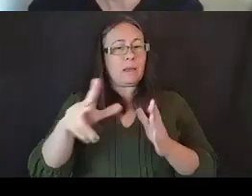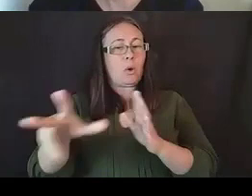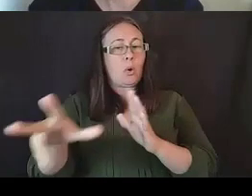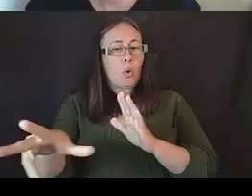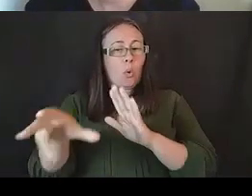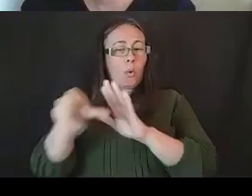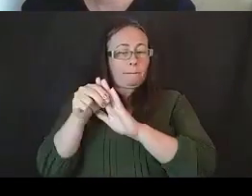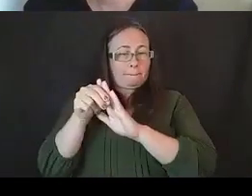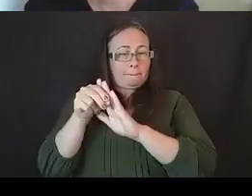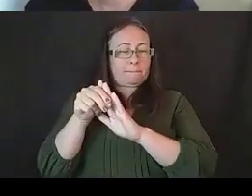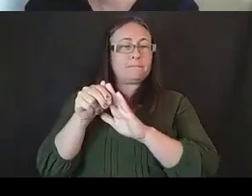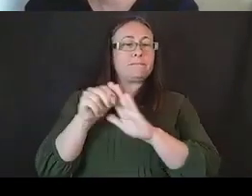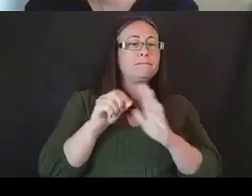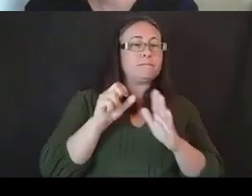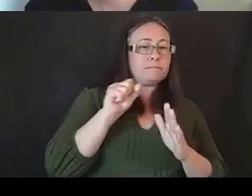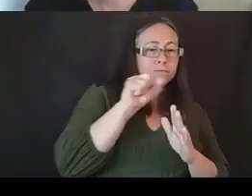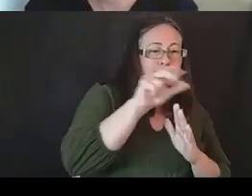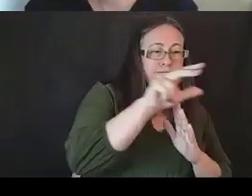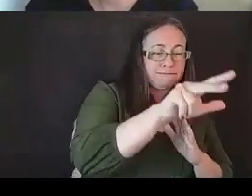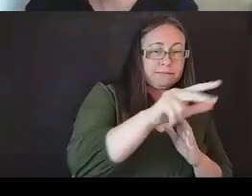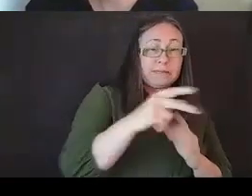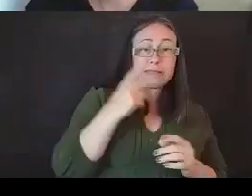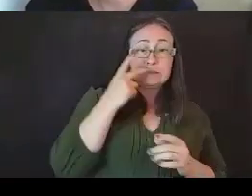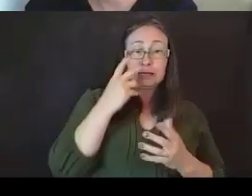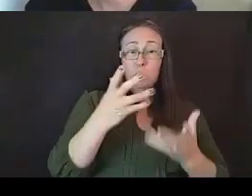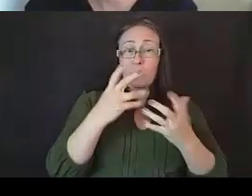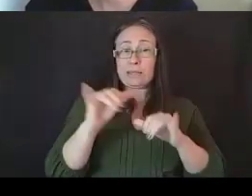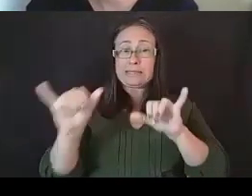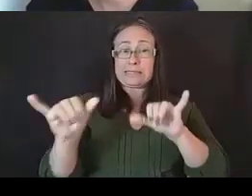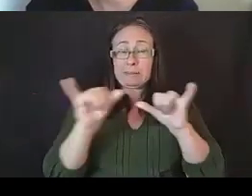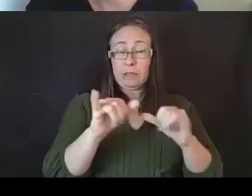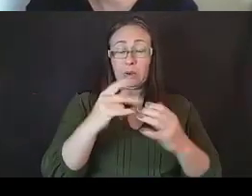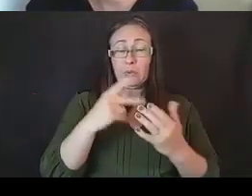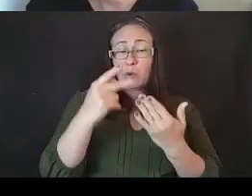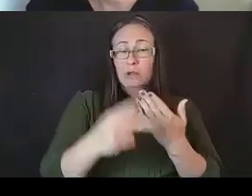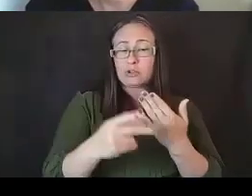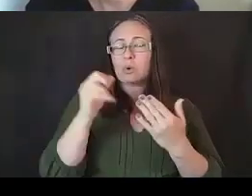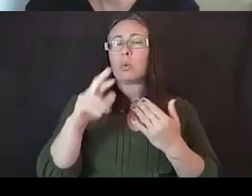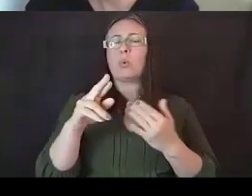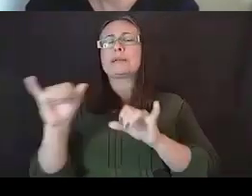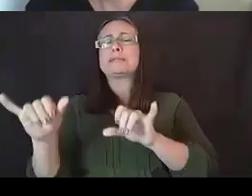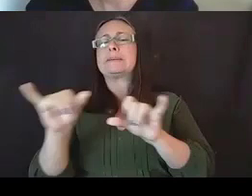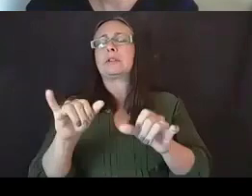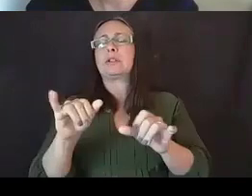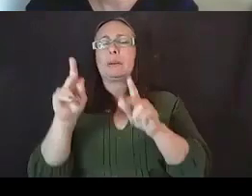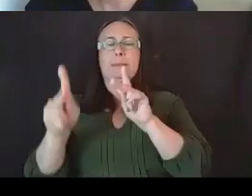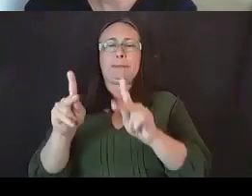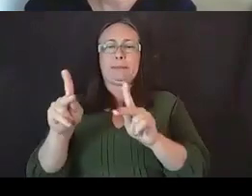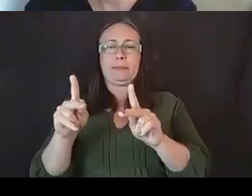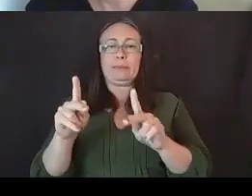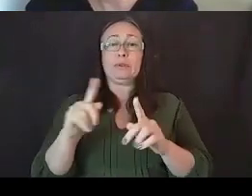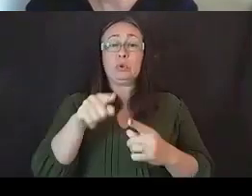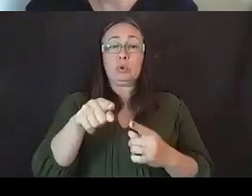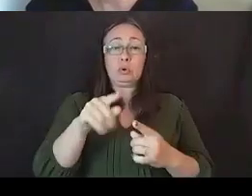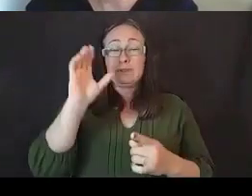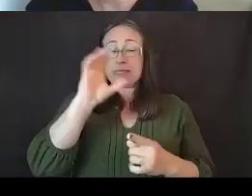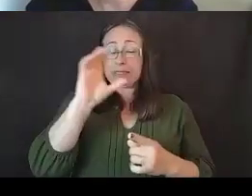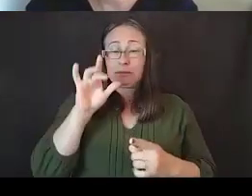and decide whether you'd like to see a list of similar projects or similar program officials. When you click search, Matchmaker will analyze your text